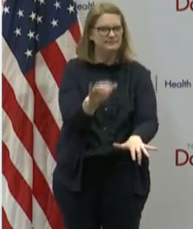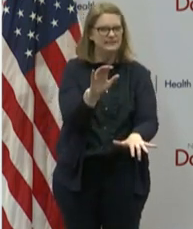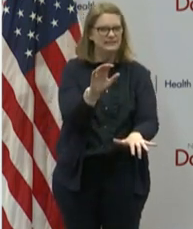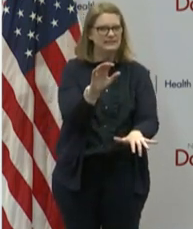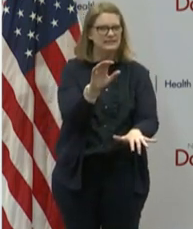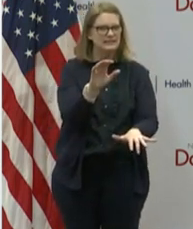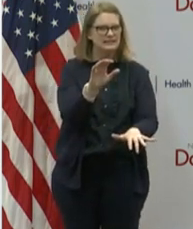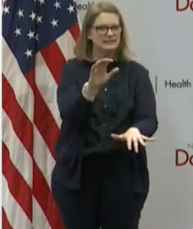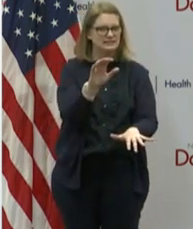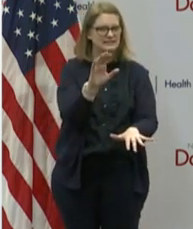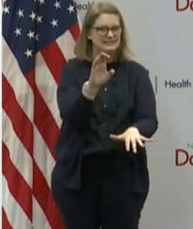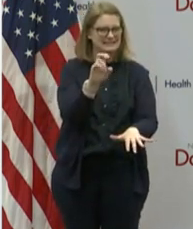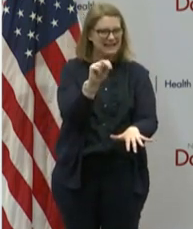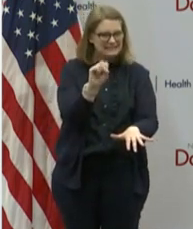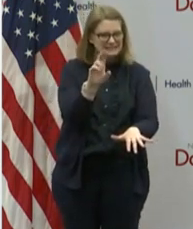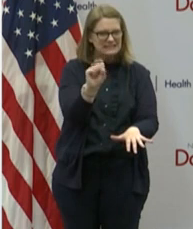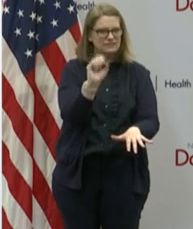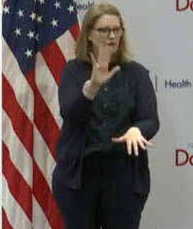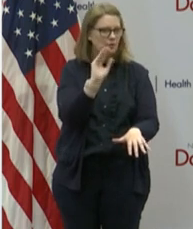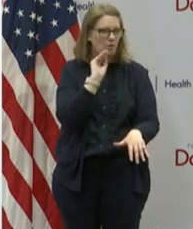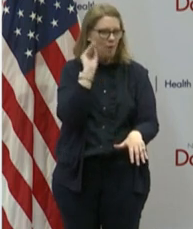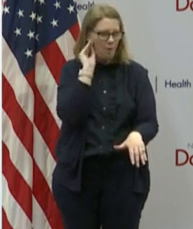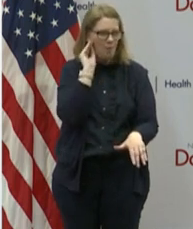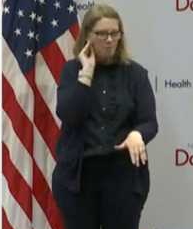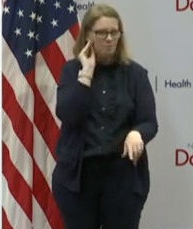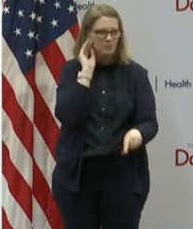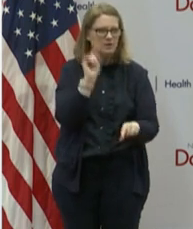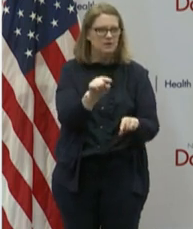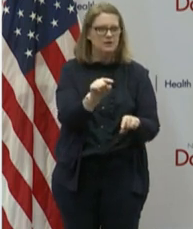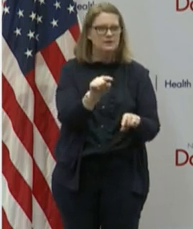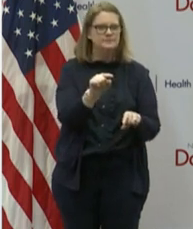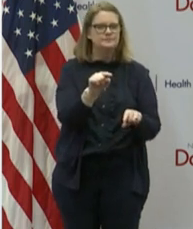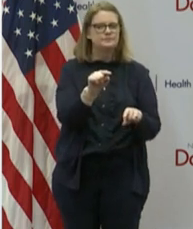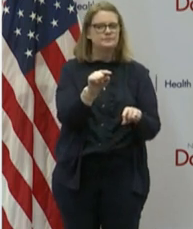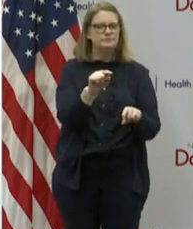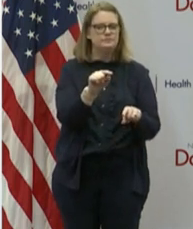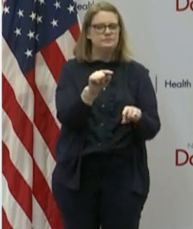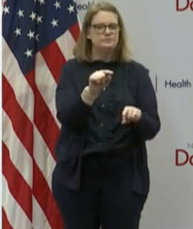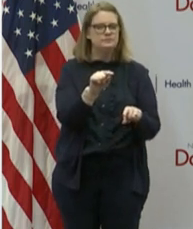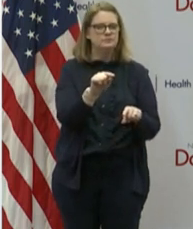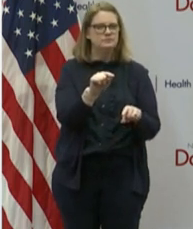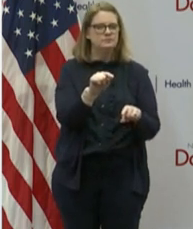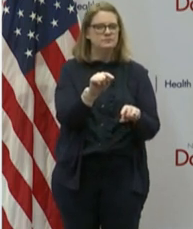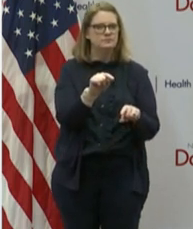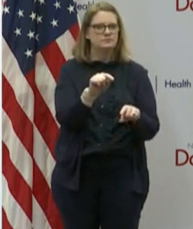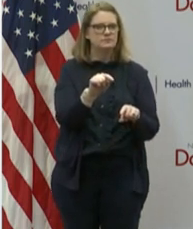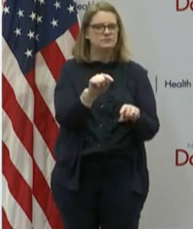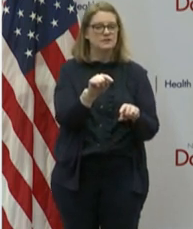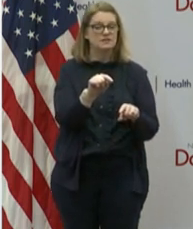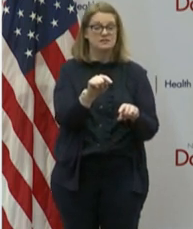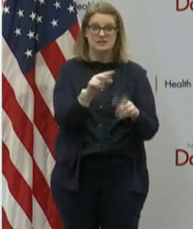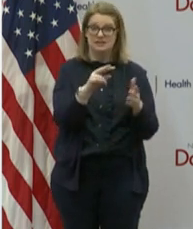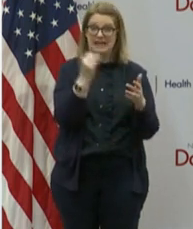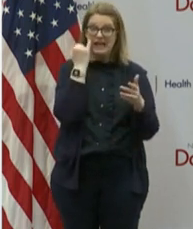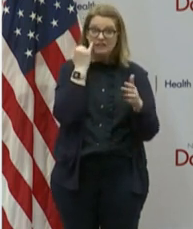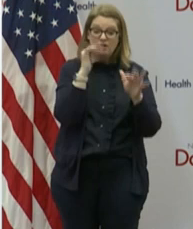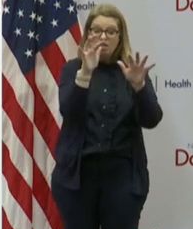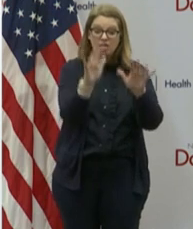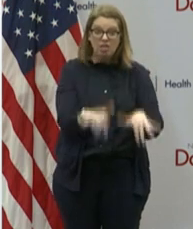BUT YOU DON'T HAVE TO WAIT FOR THAT. IF YOU HAVEN'T DONE SO, GO ONLINE AND COMPLETE YOUR